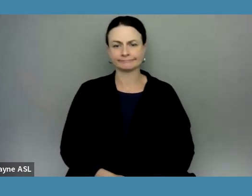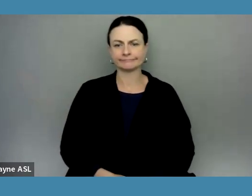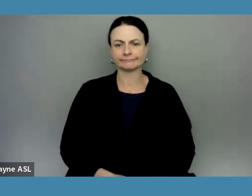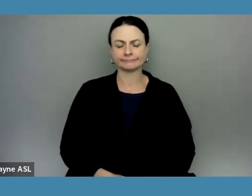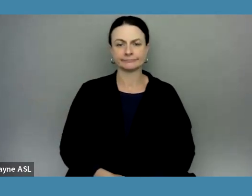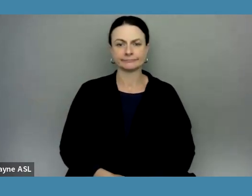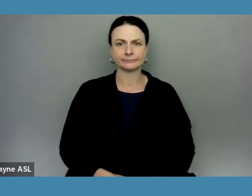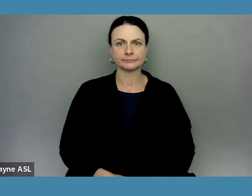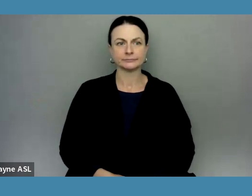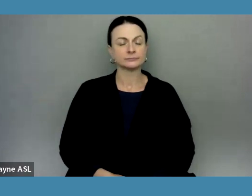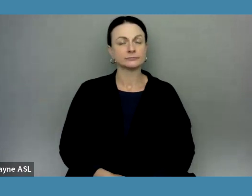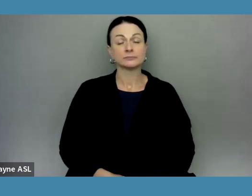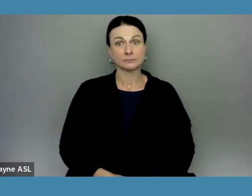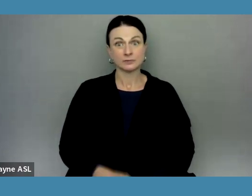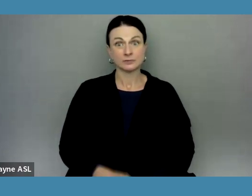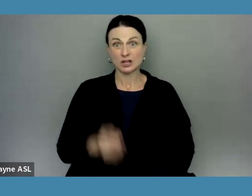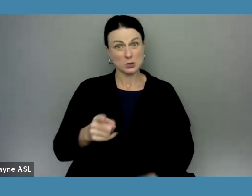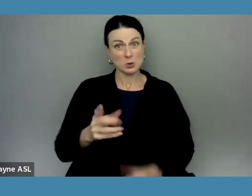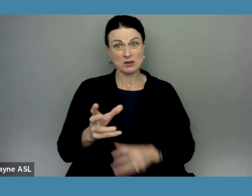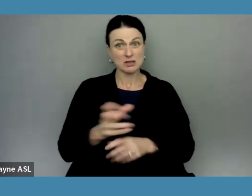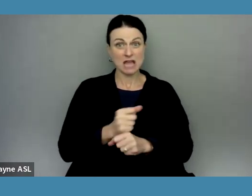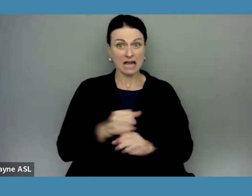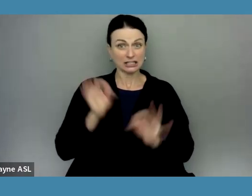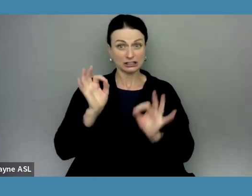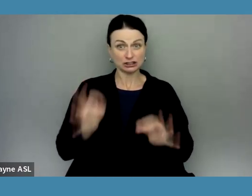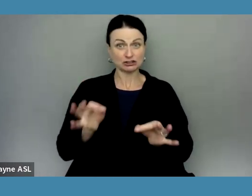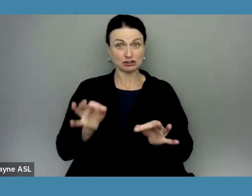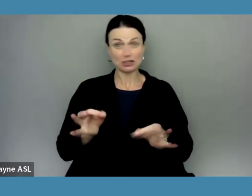So again, you won't get a decision on the day of the hearing.